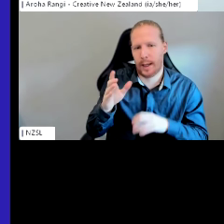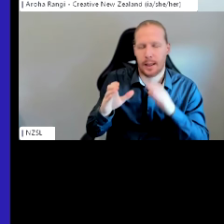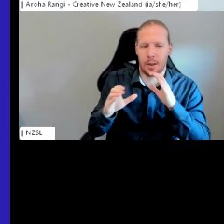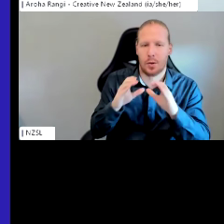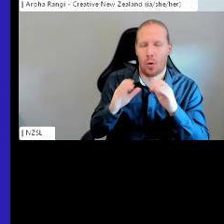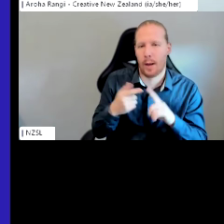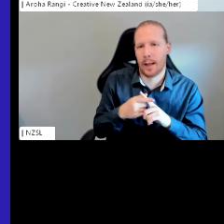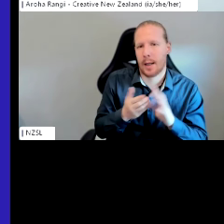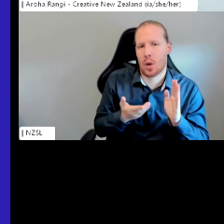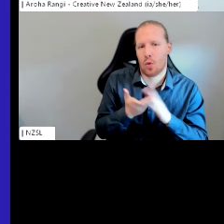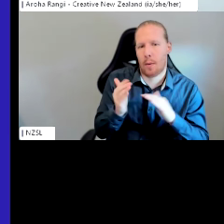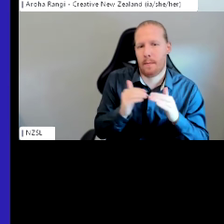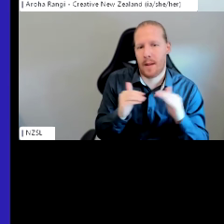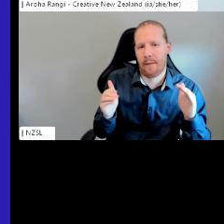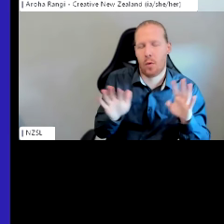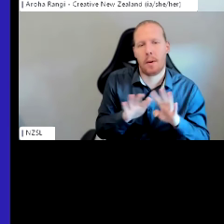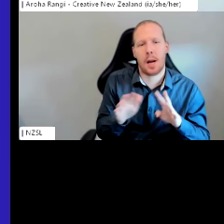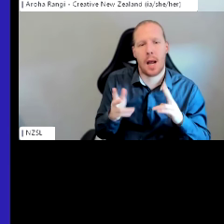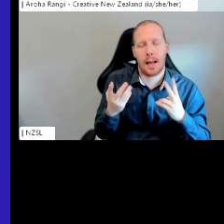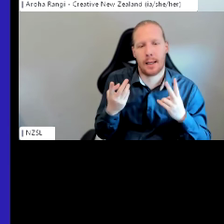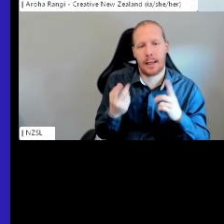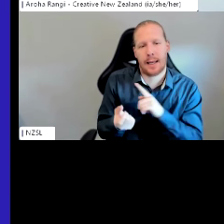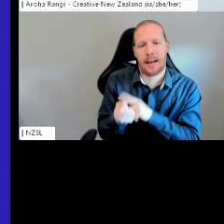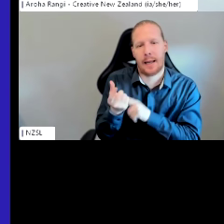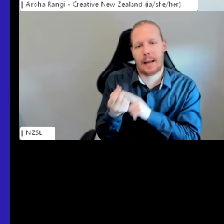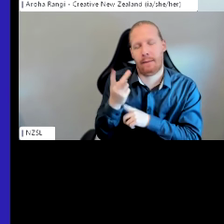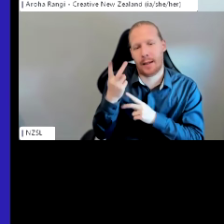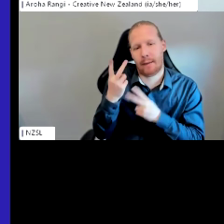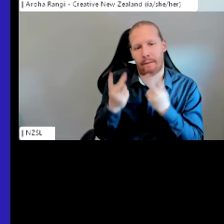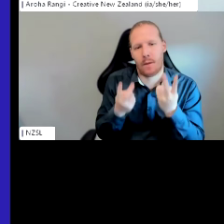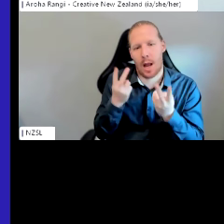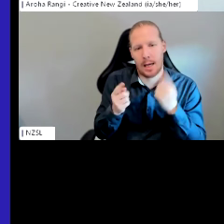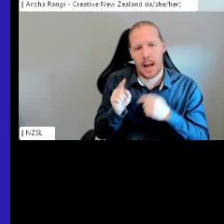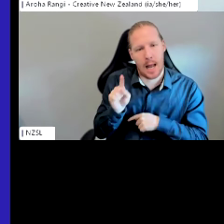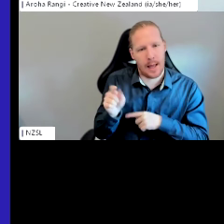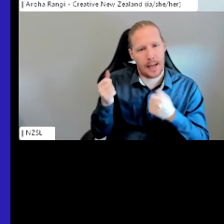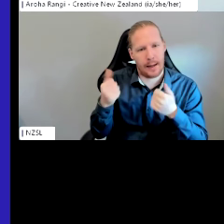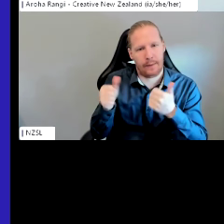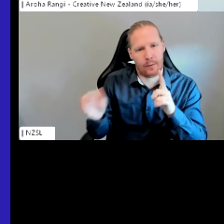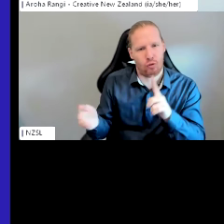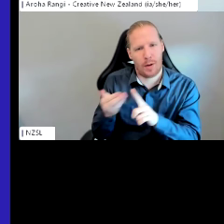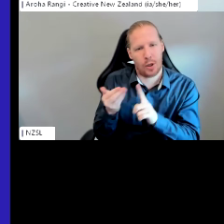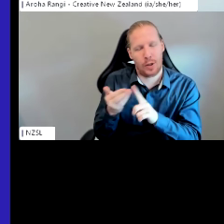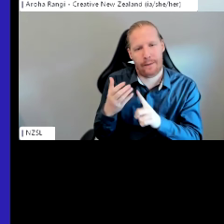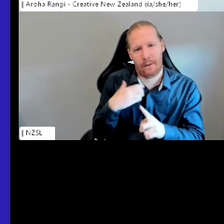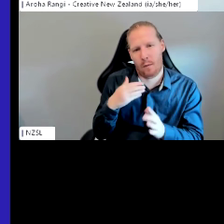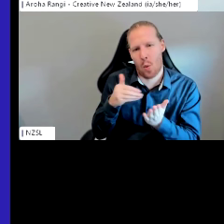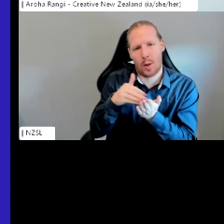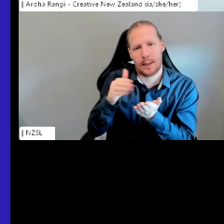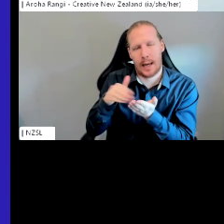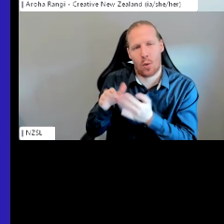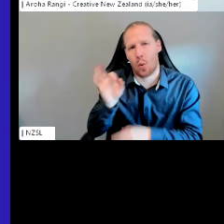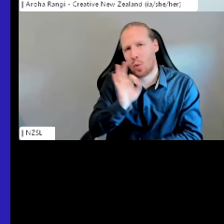eventfinder is an effective way to grow sales for other similar events? Oh, great question. Um the